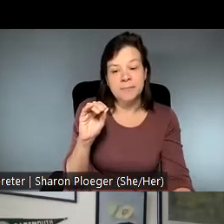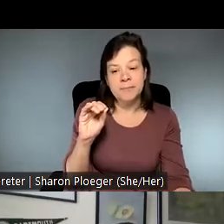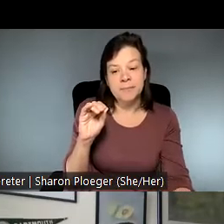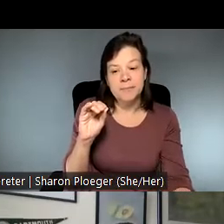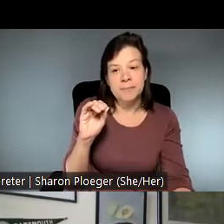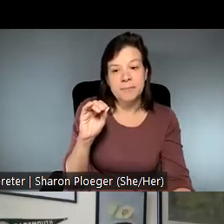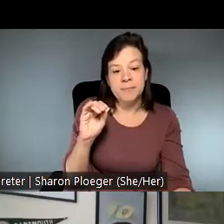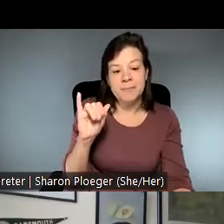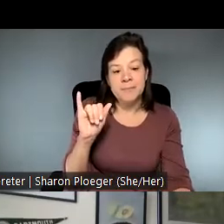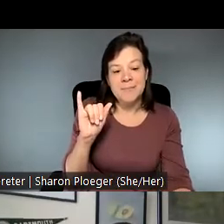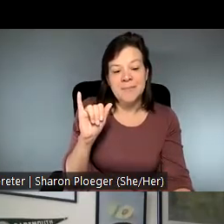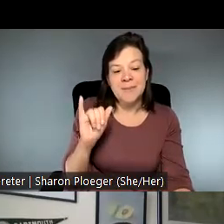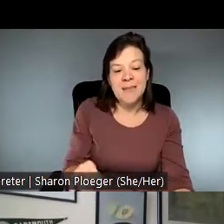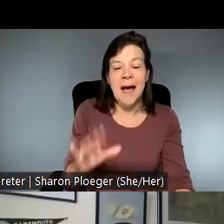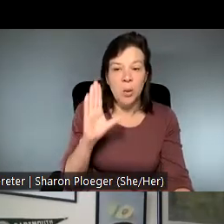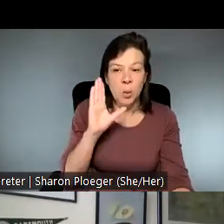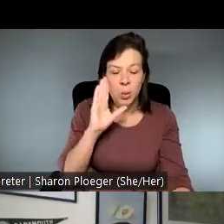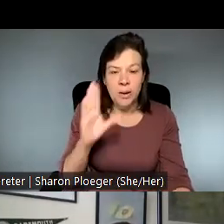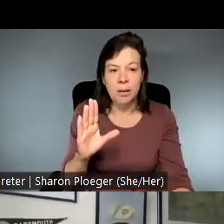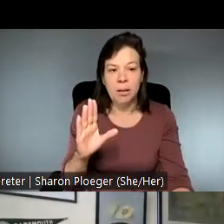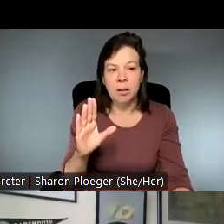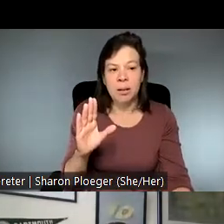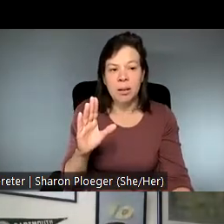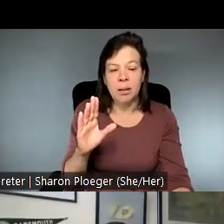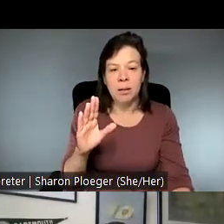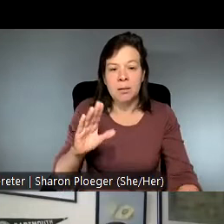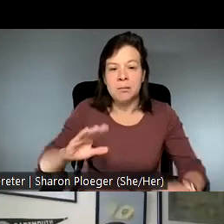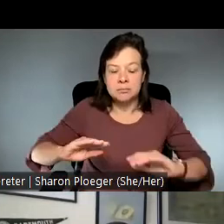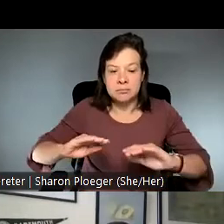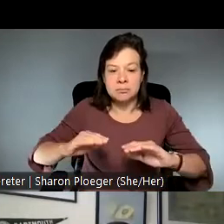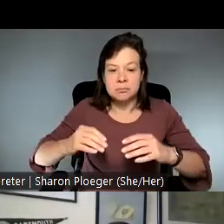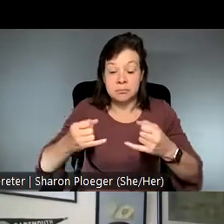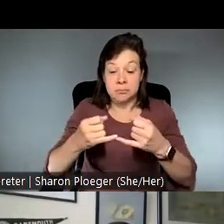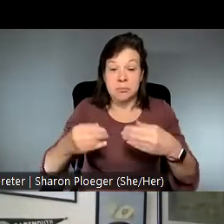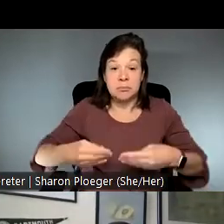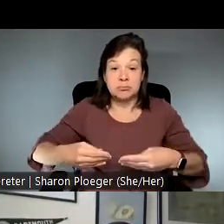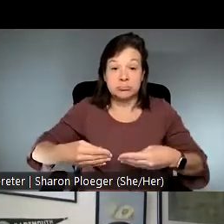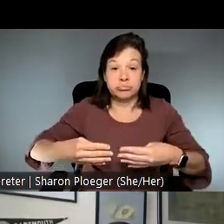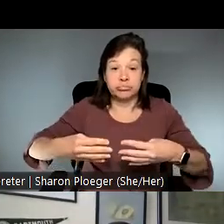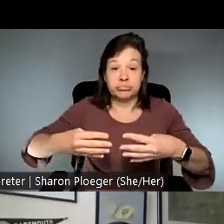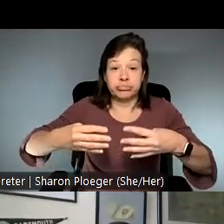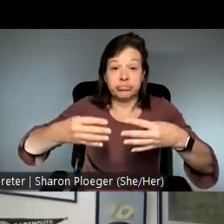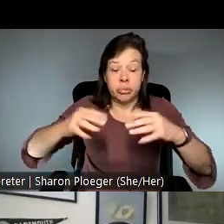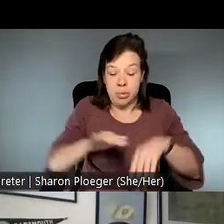scroll the Braille automatically without any additional input.